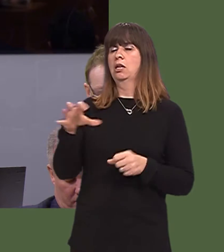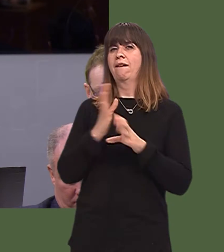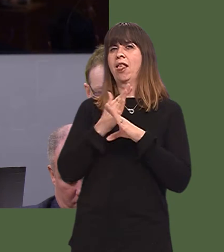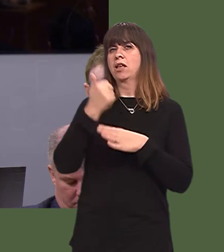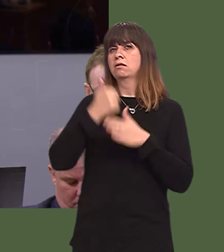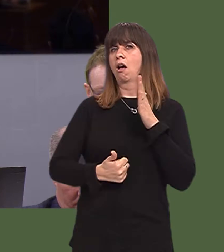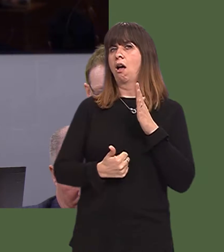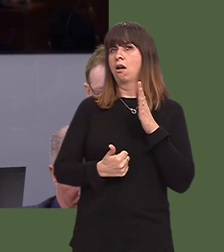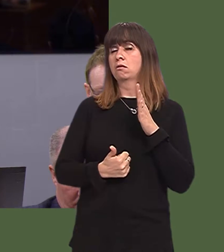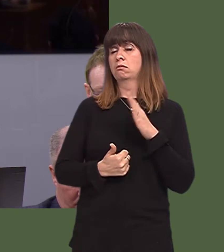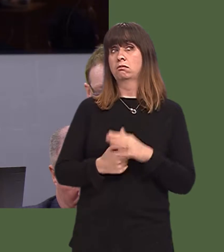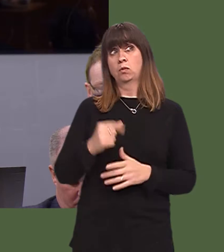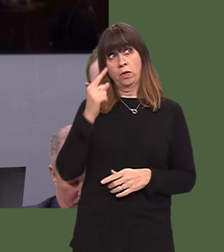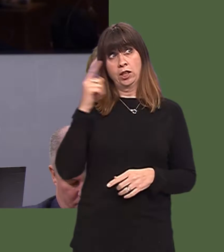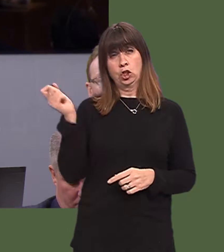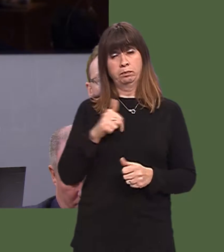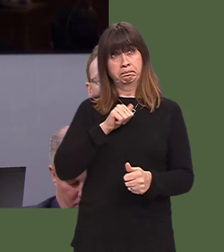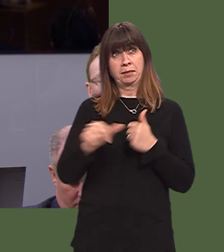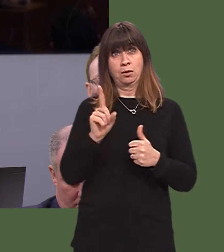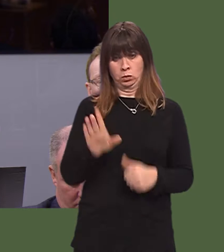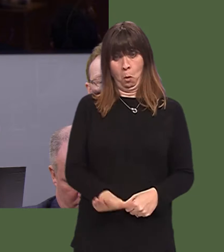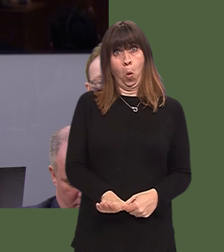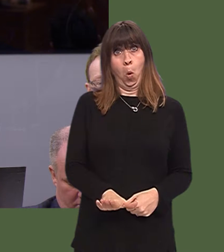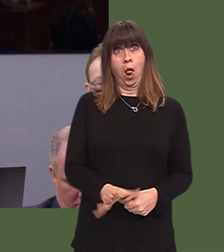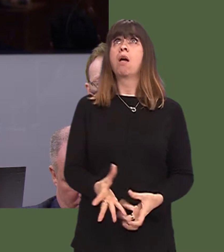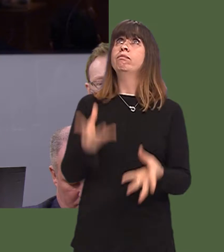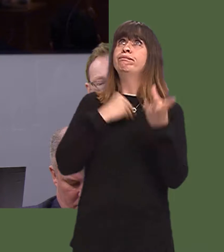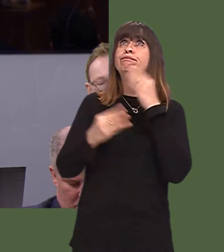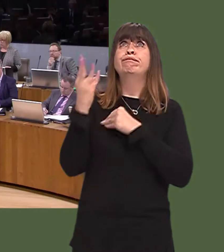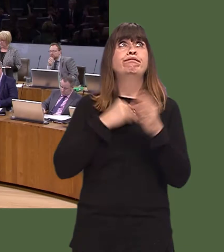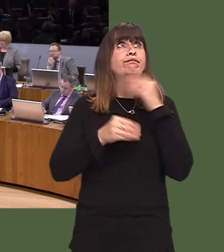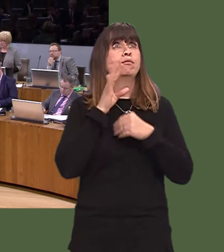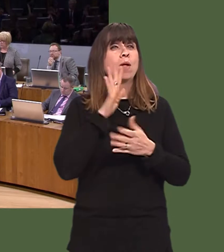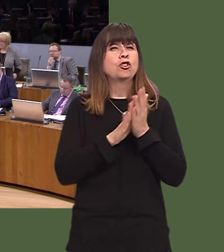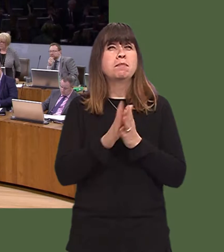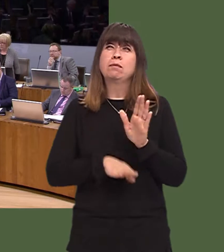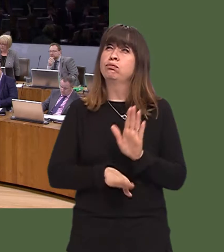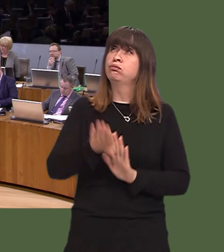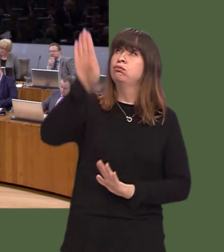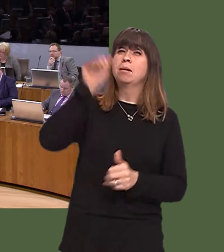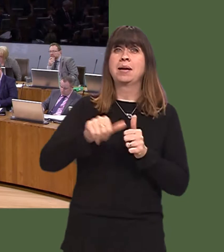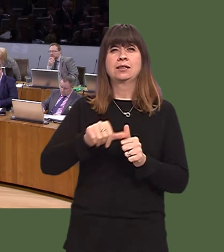Do you believe that early access to both of our languages will enhance opportunities for children from more deprived backgrounds?